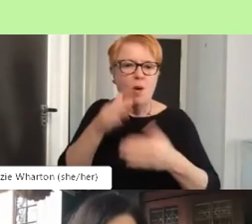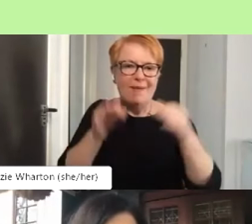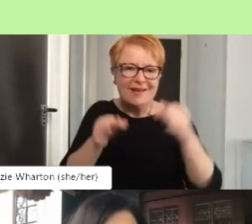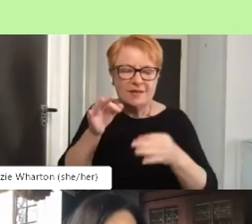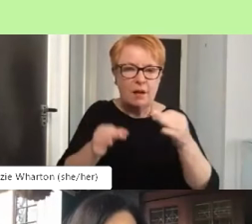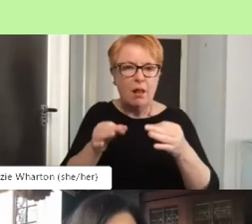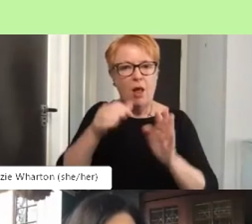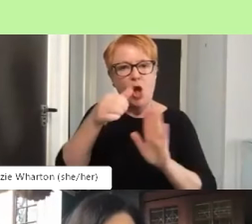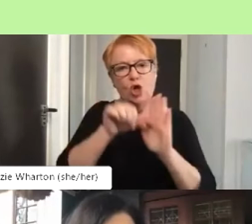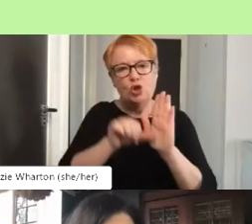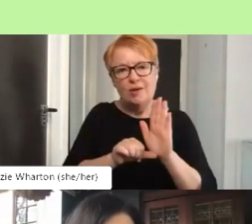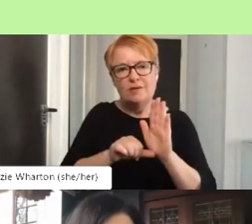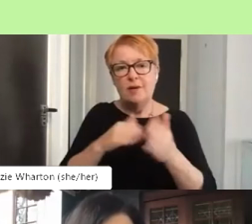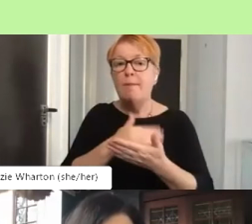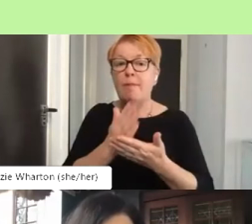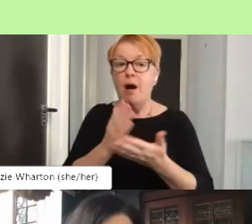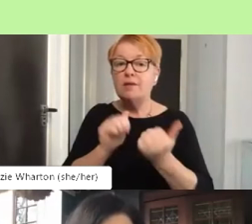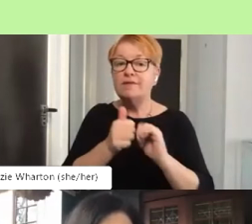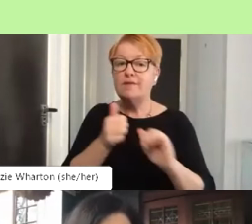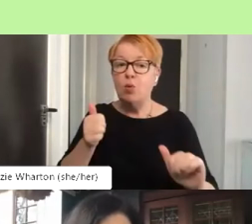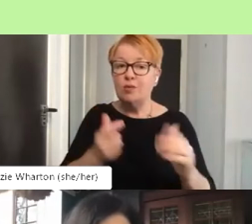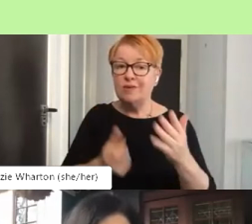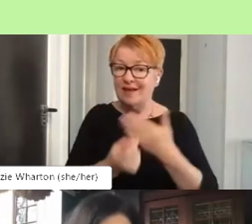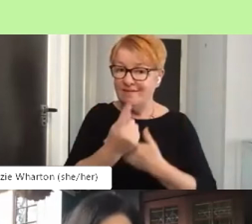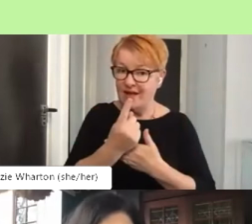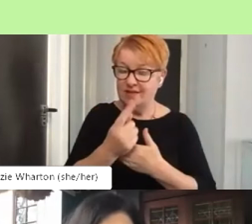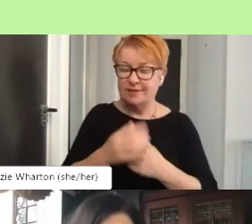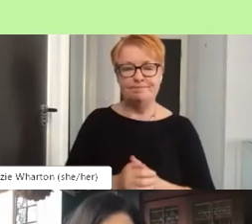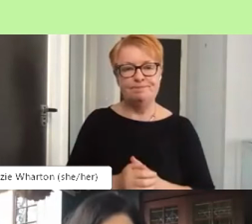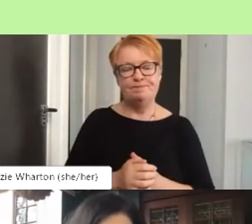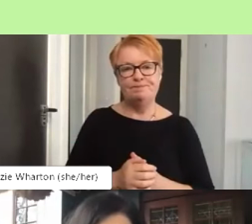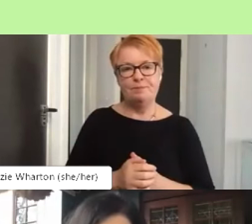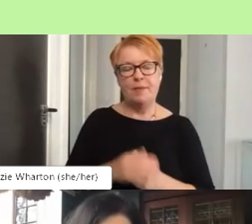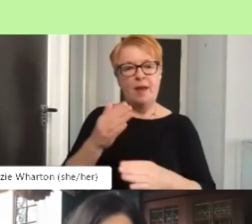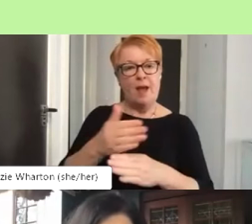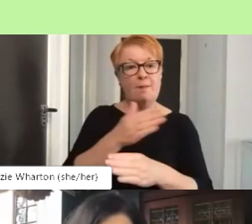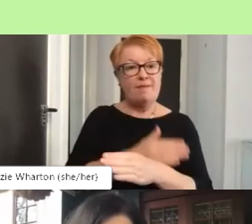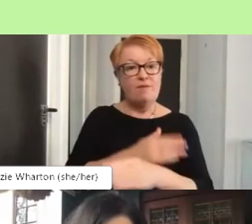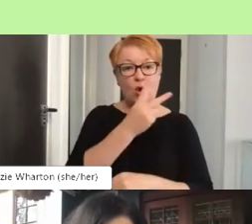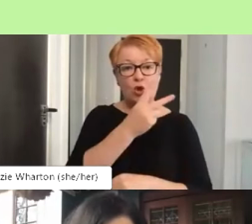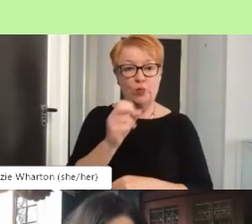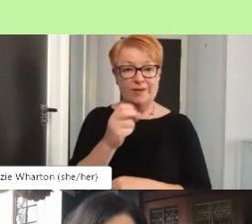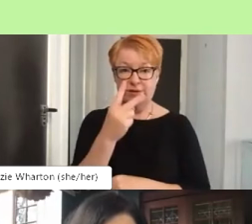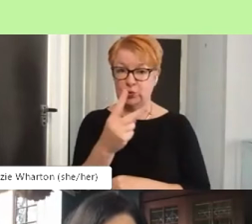A year before the 2022 Commonwealth Games Nkosi was invited by Eastside Projects,